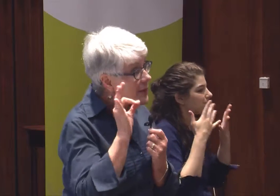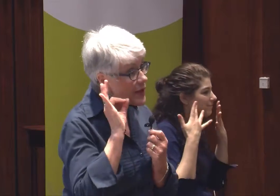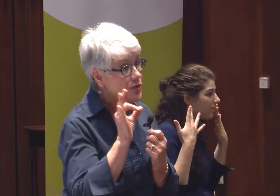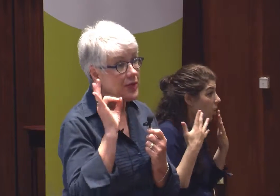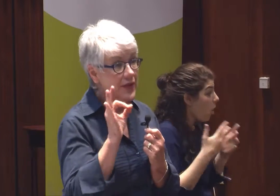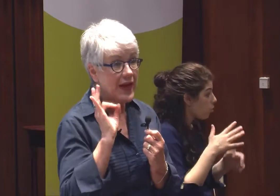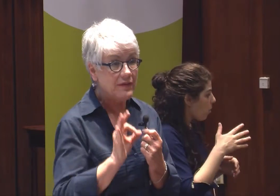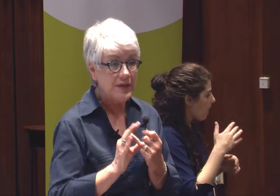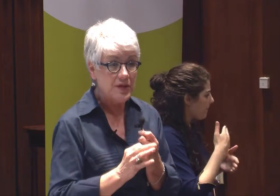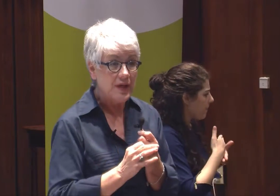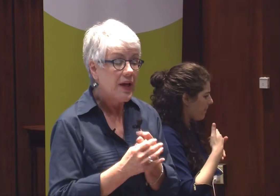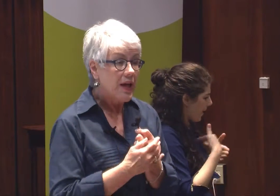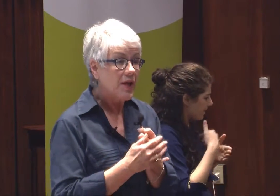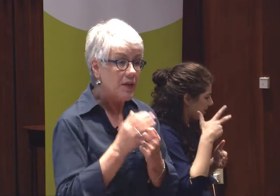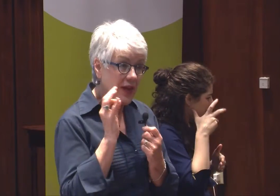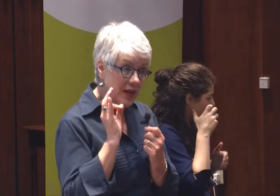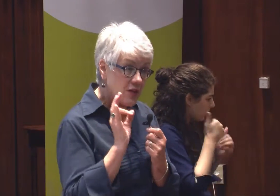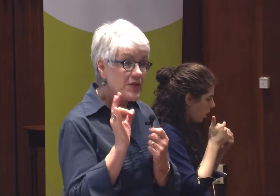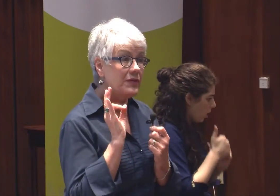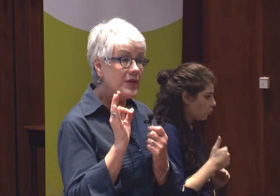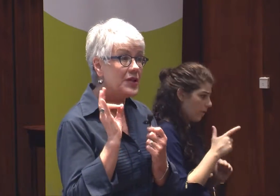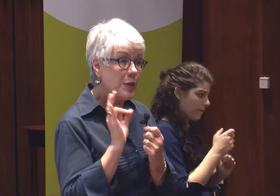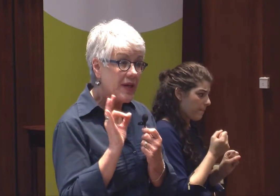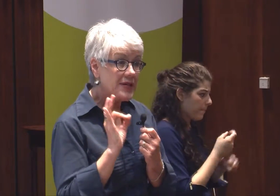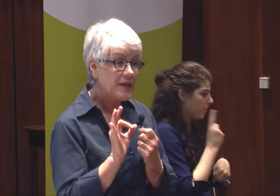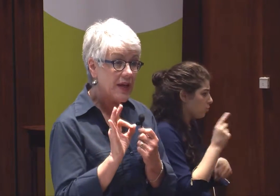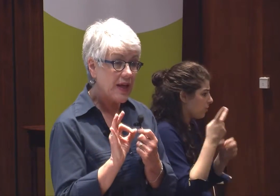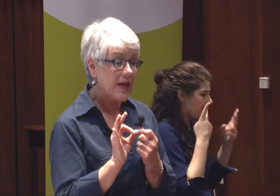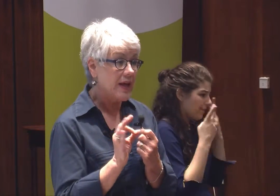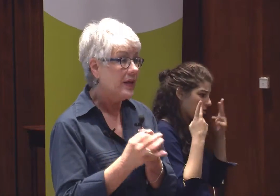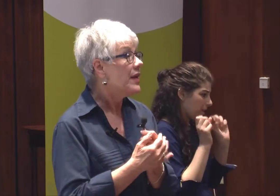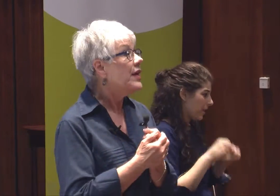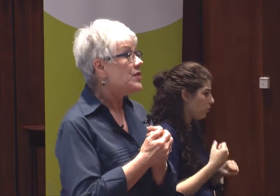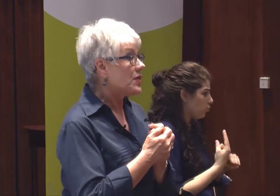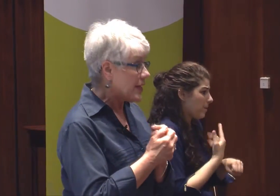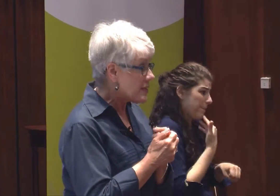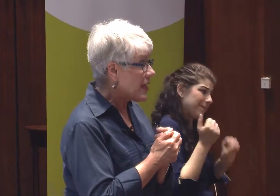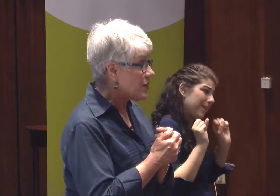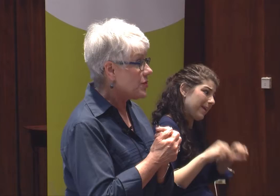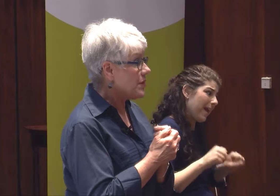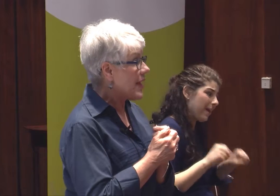to make sure that that vision, you know, that they can use their vision the best that they can. So let's make sure about